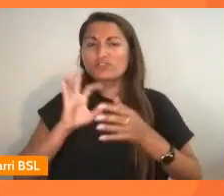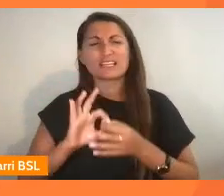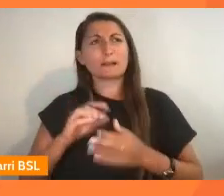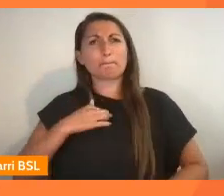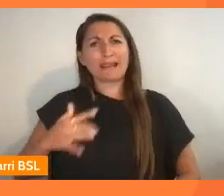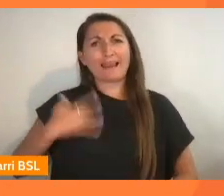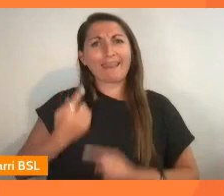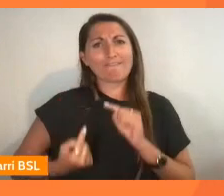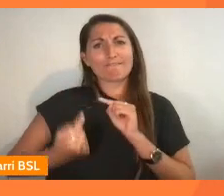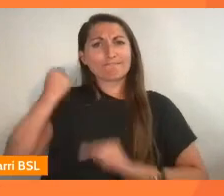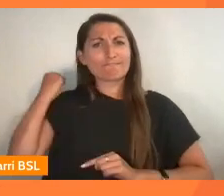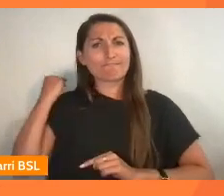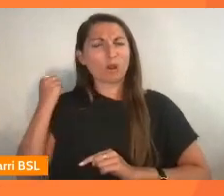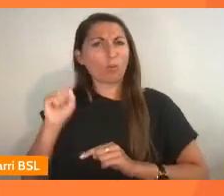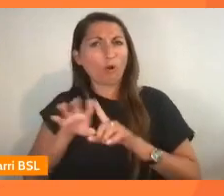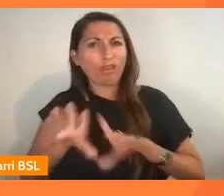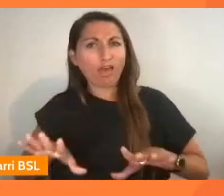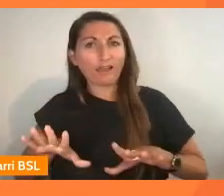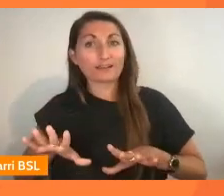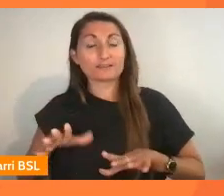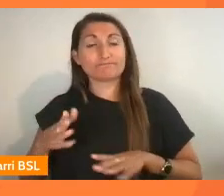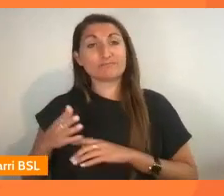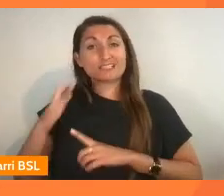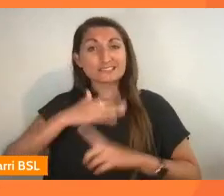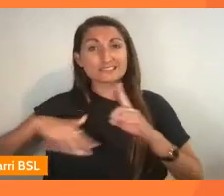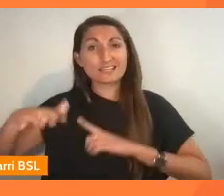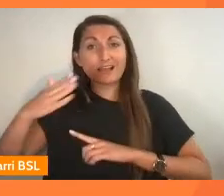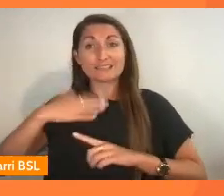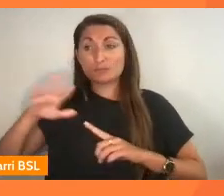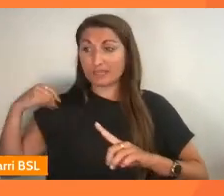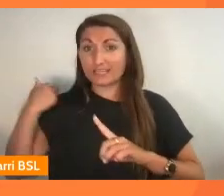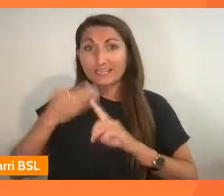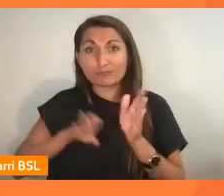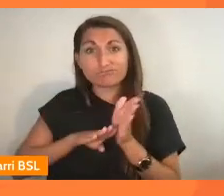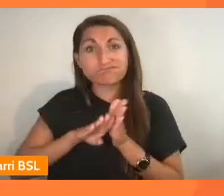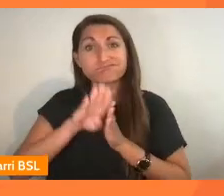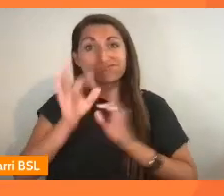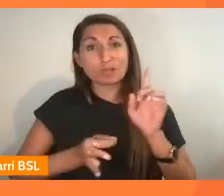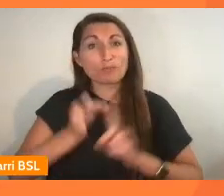Have we progressed as a society, or is it still something that we are working towards?